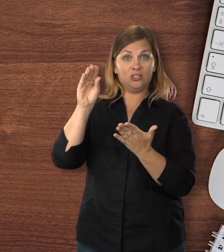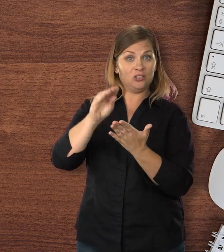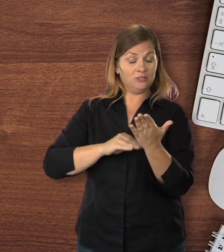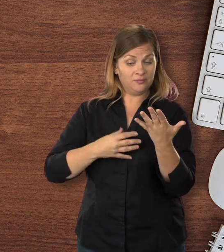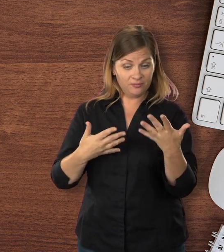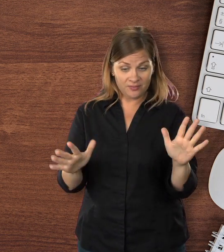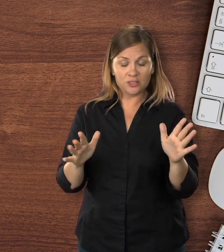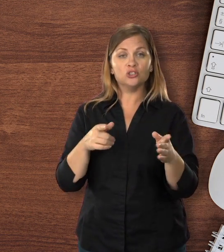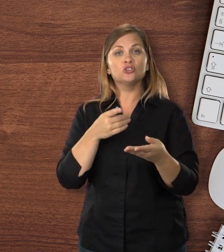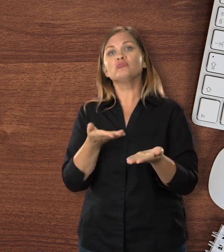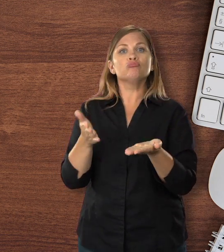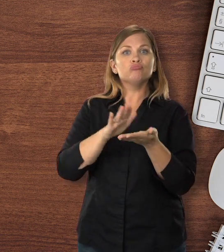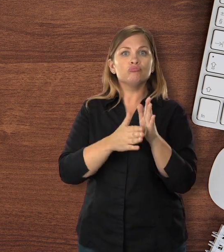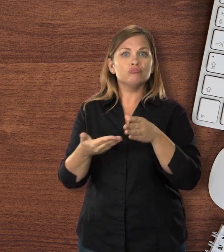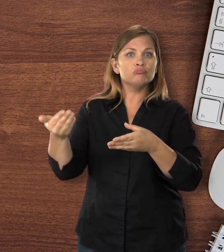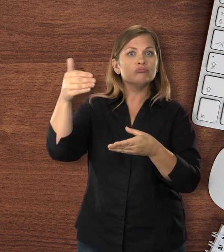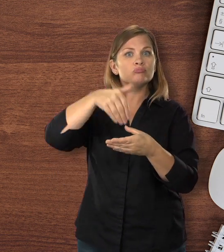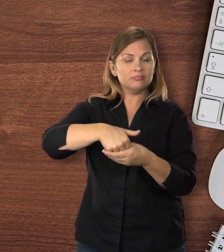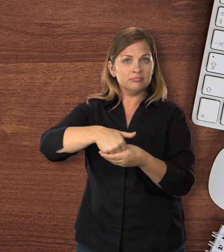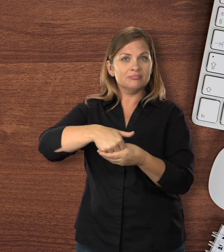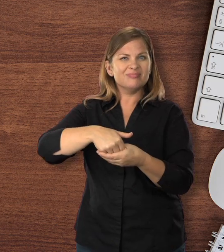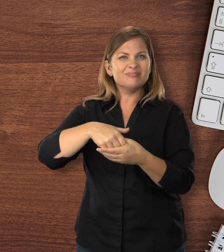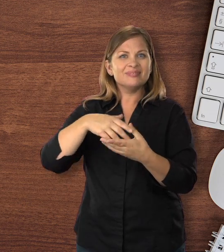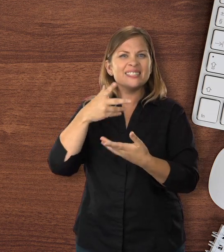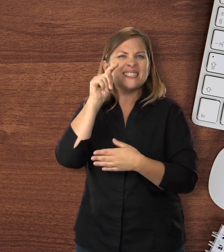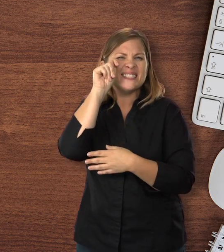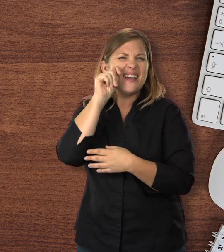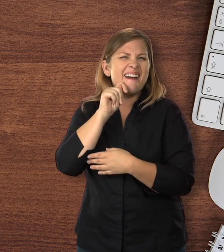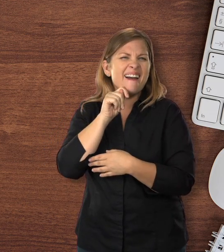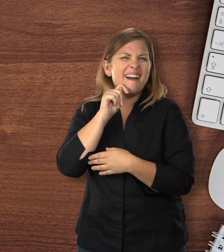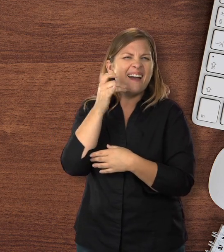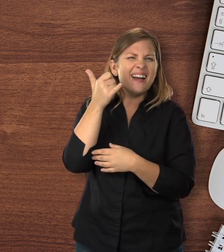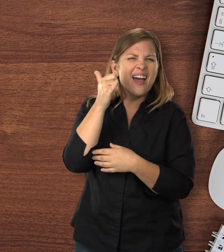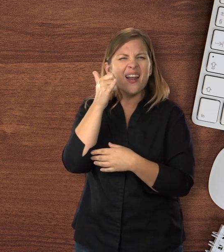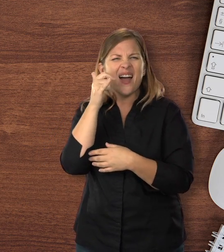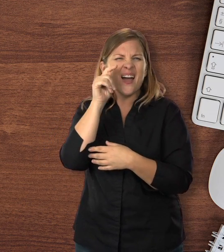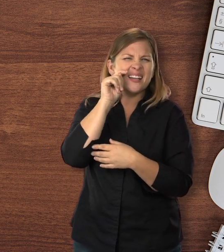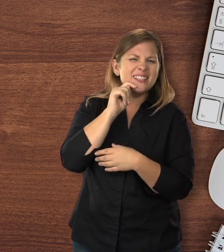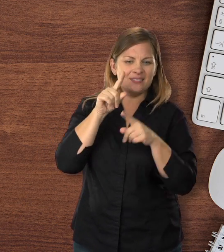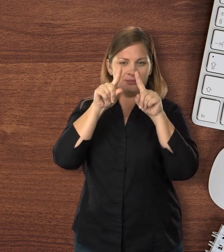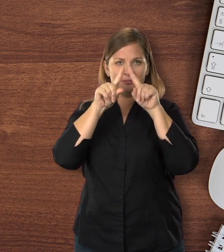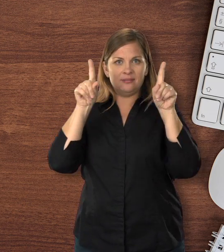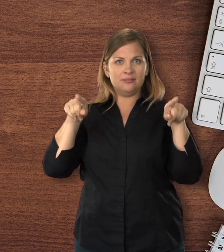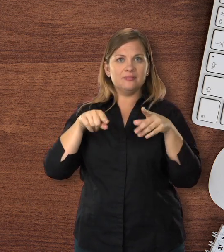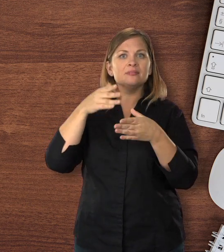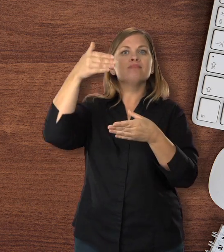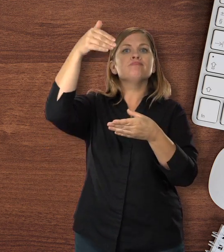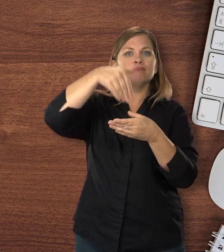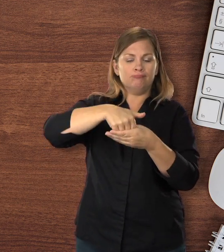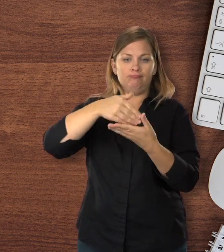Once you are done voting, fold your ballot and put it into the tan ballot envelope. Seal this envelope.